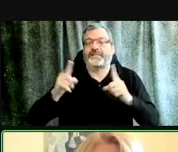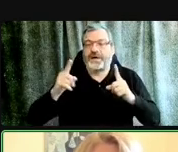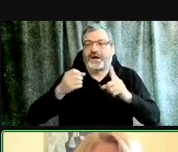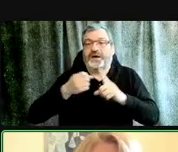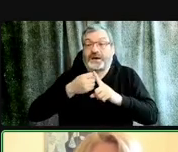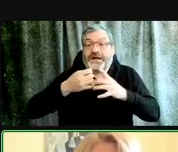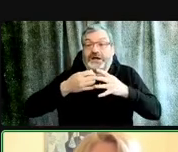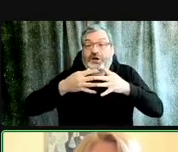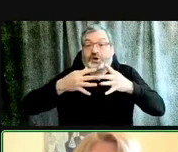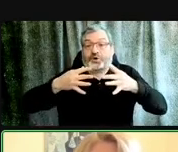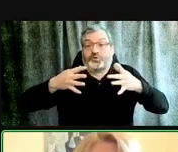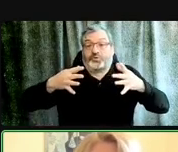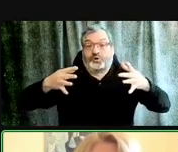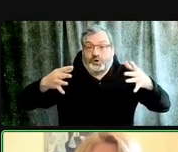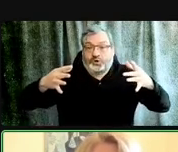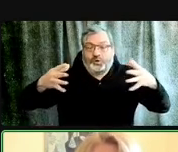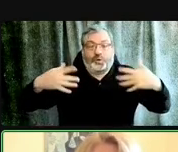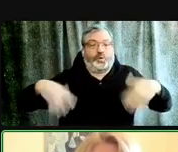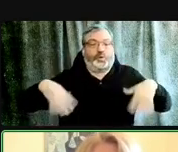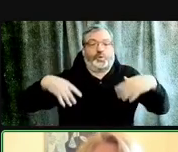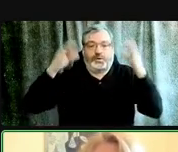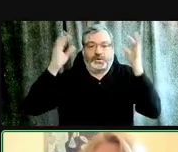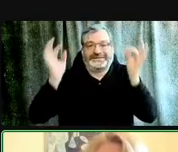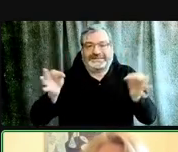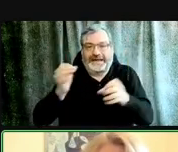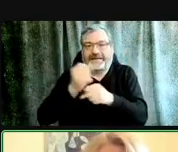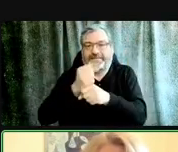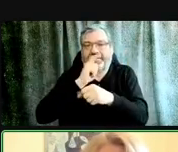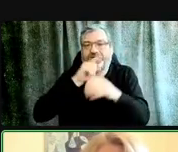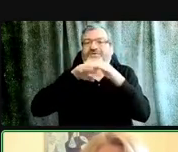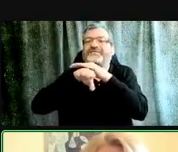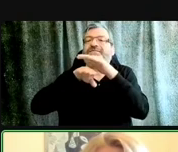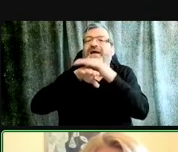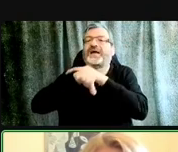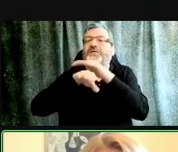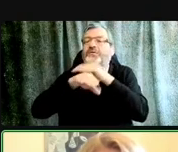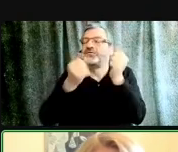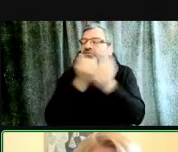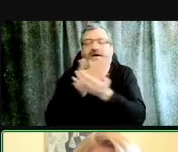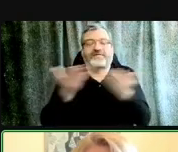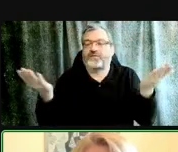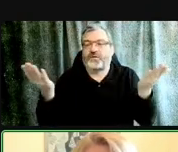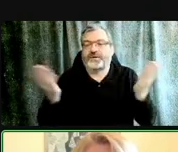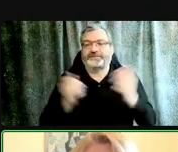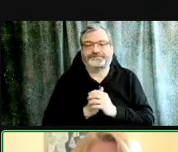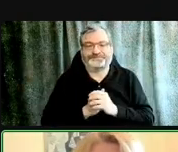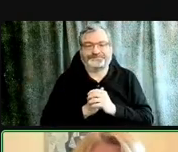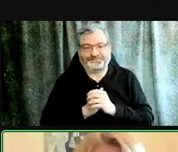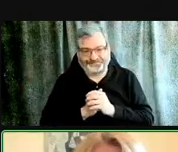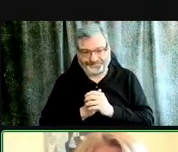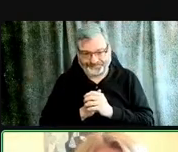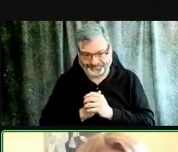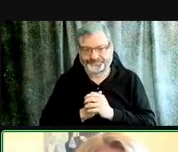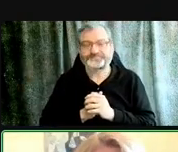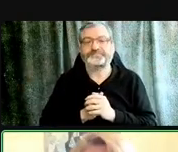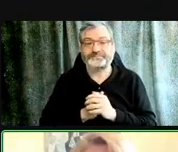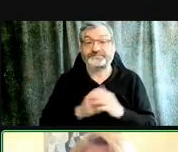we decided to make sure that it was available to everyone. And on this slide, you can see three of our superstars.